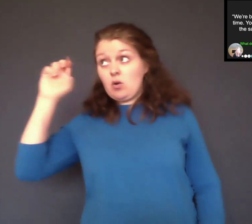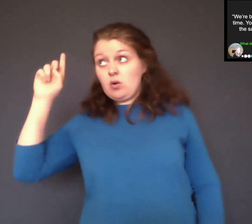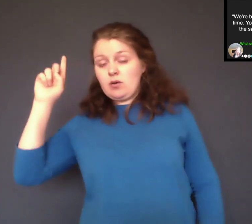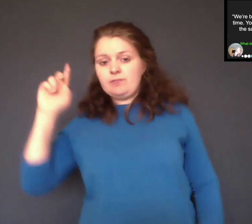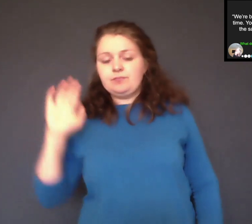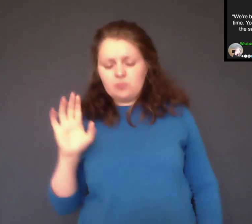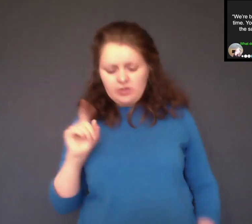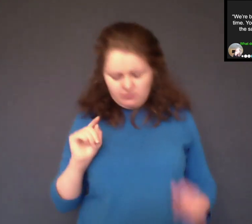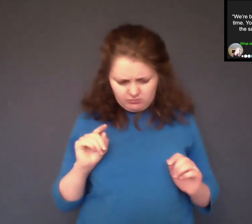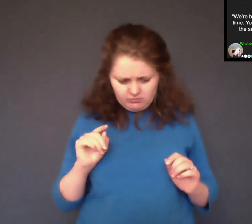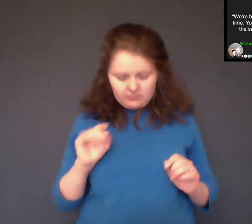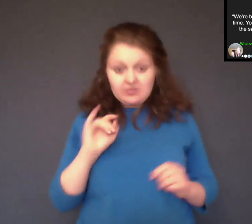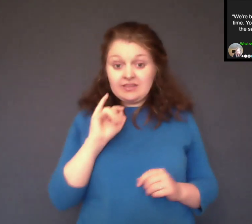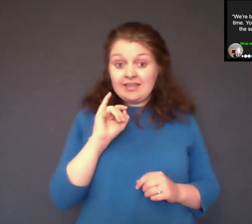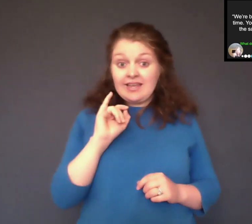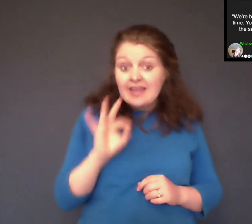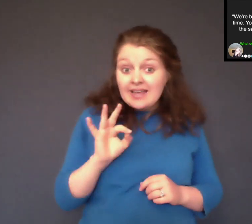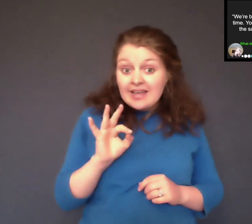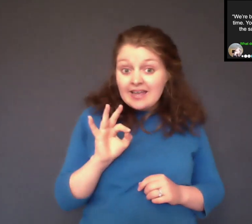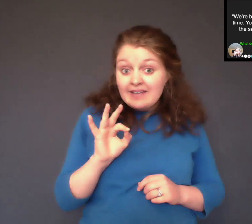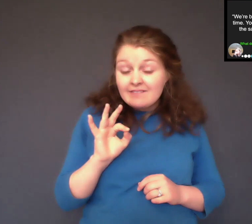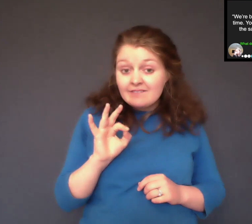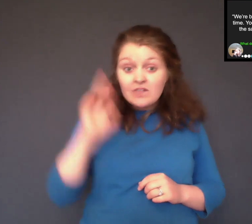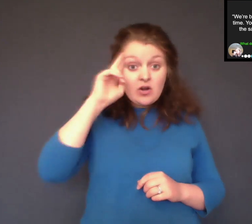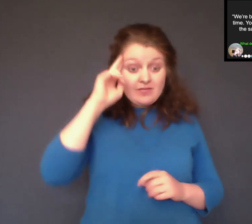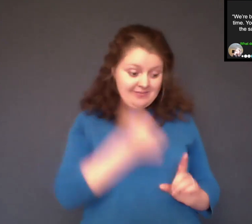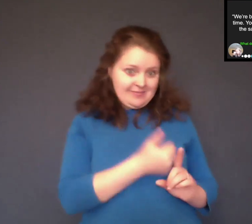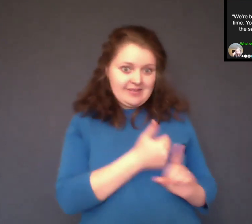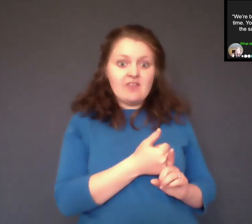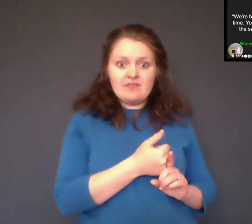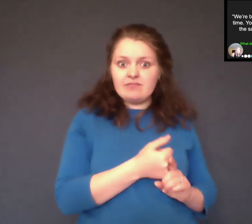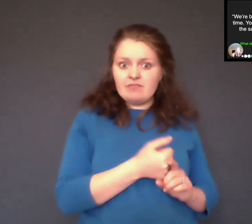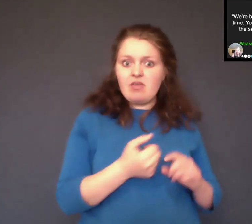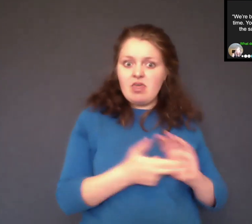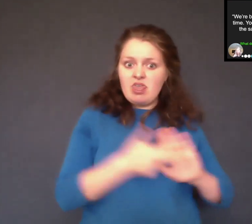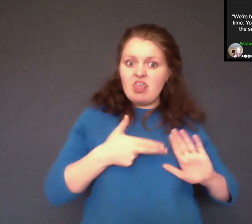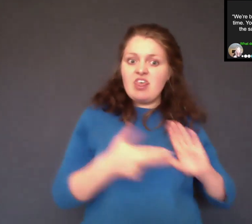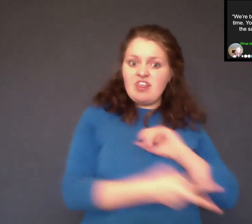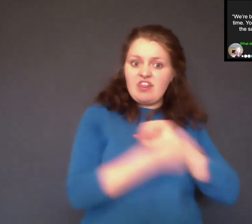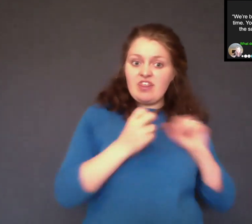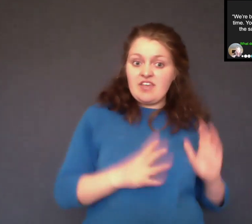wait if he if he was a thief of always as hood had said perhaps it was time to prove it